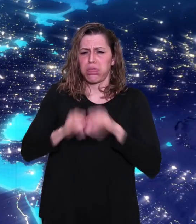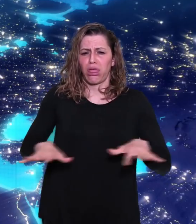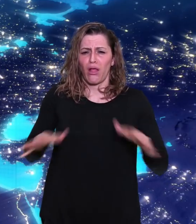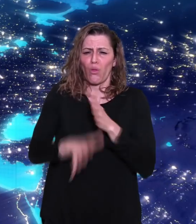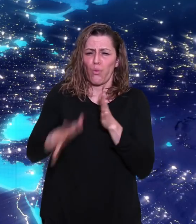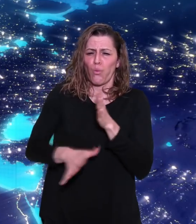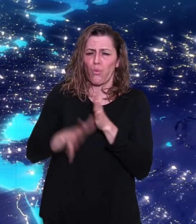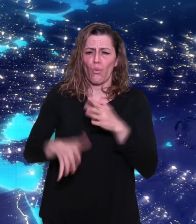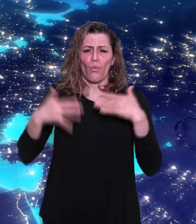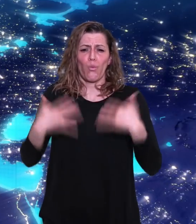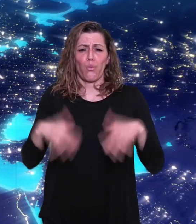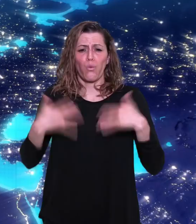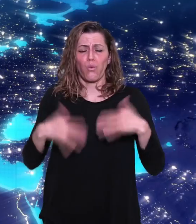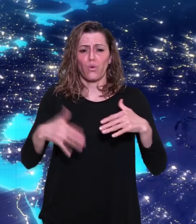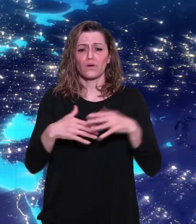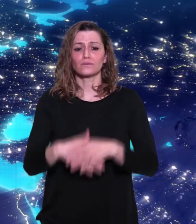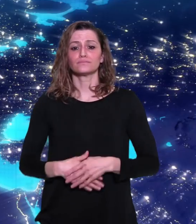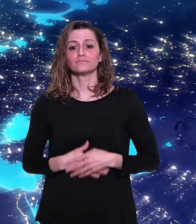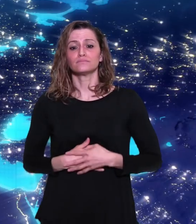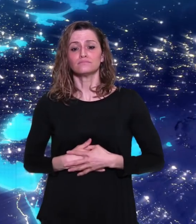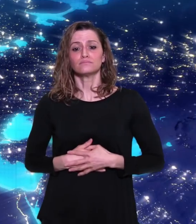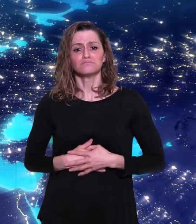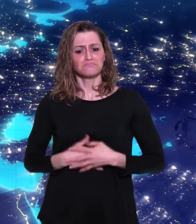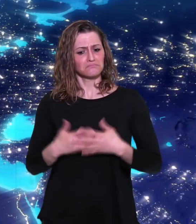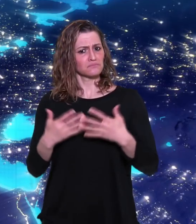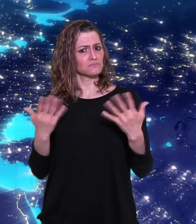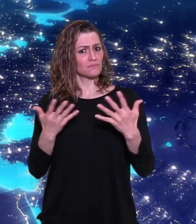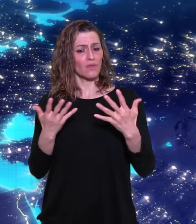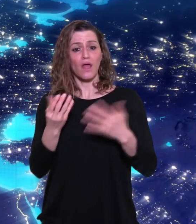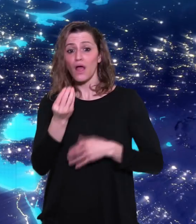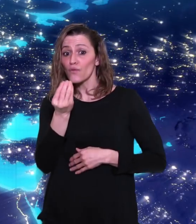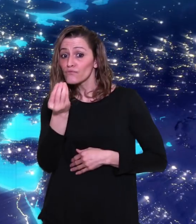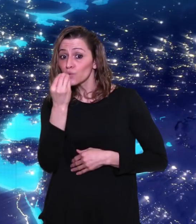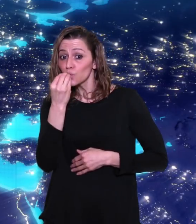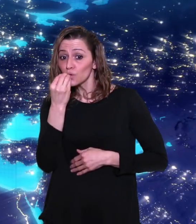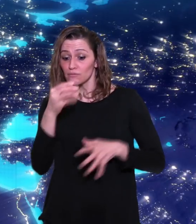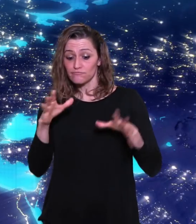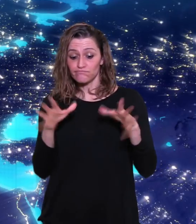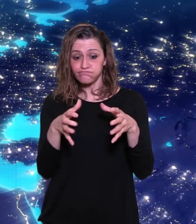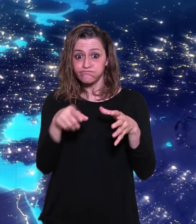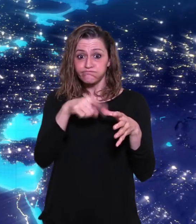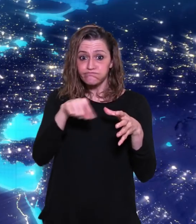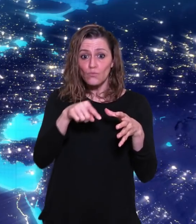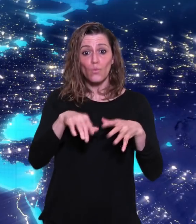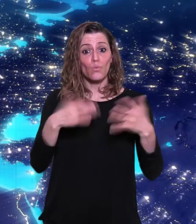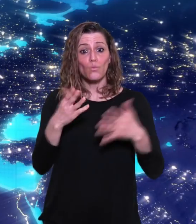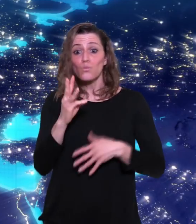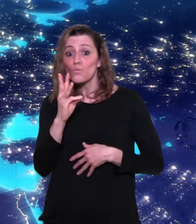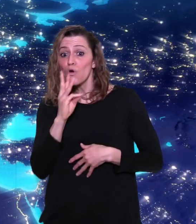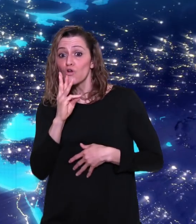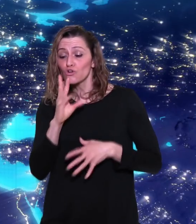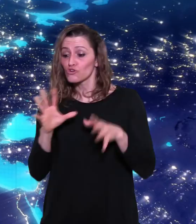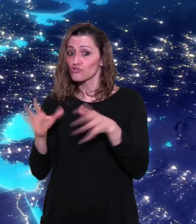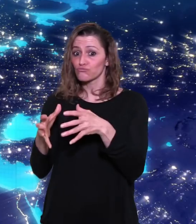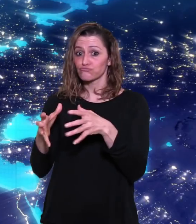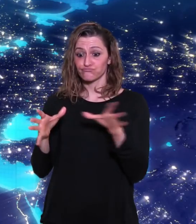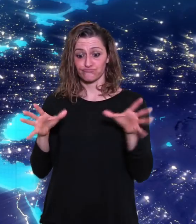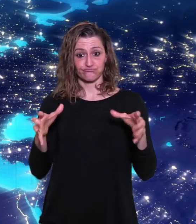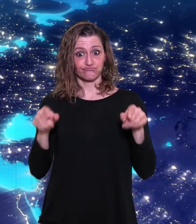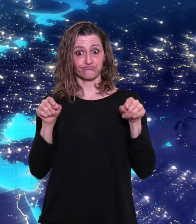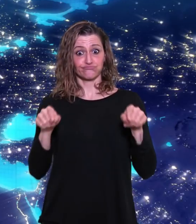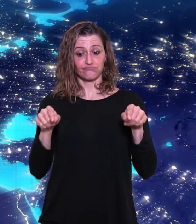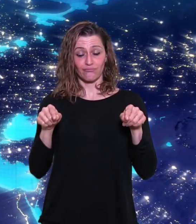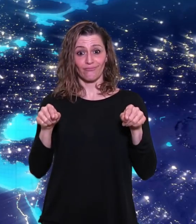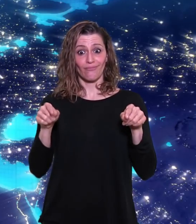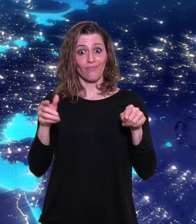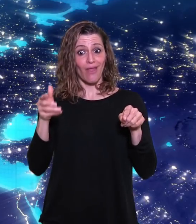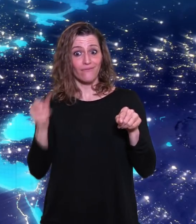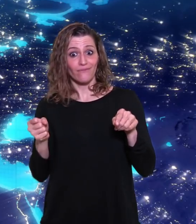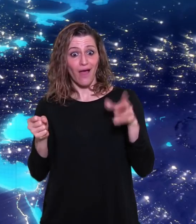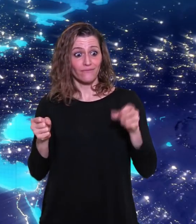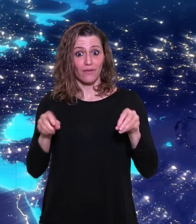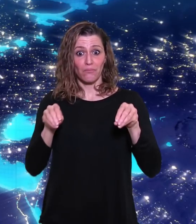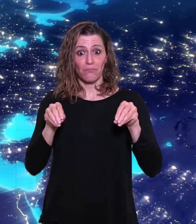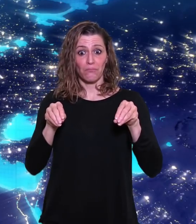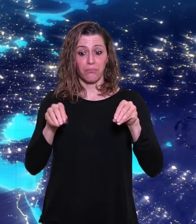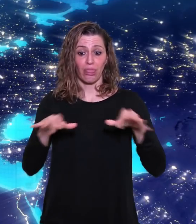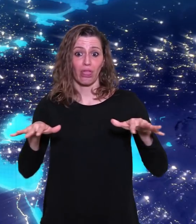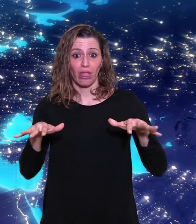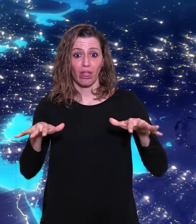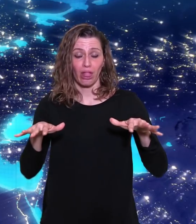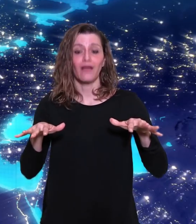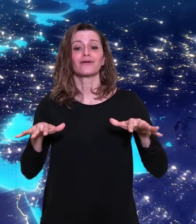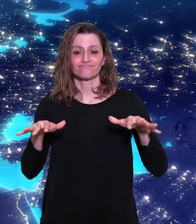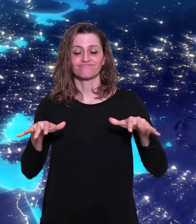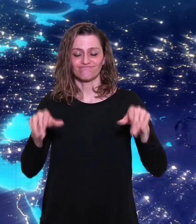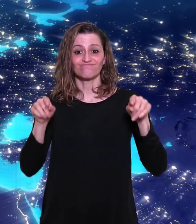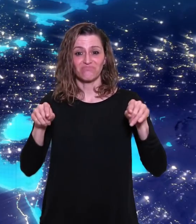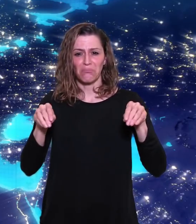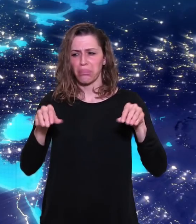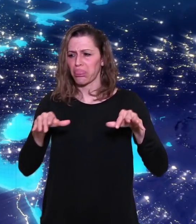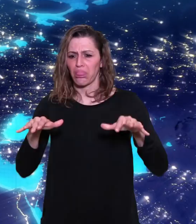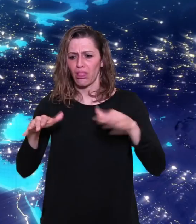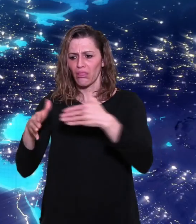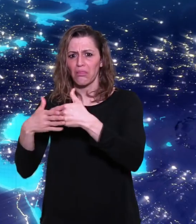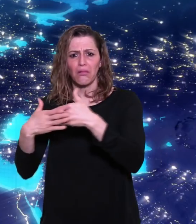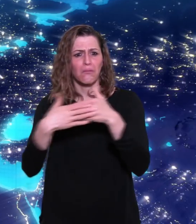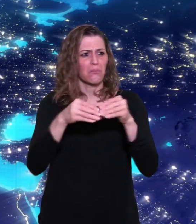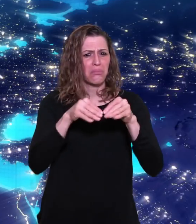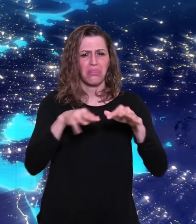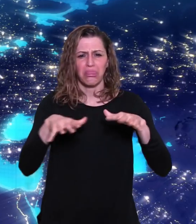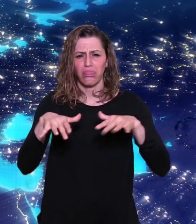severe diarrhea. It tends to be around contaminated food and